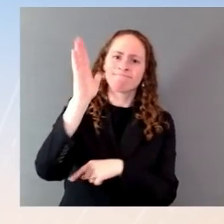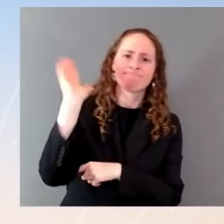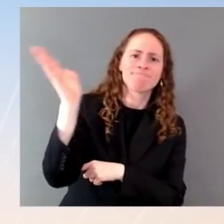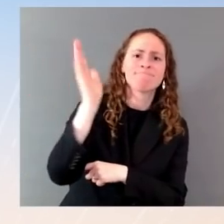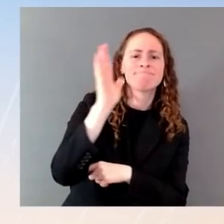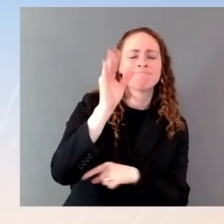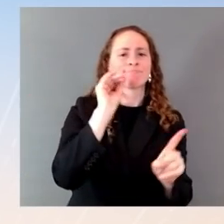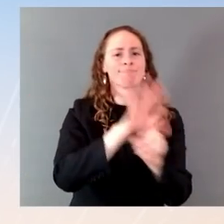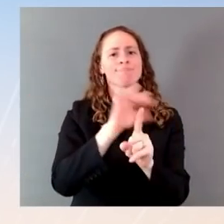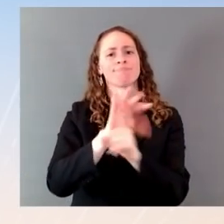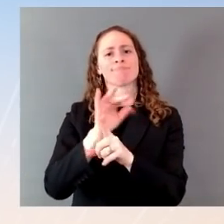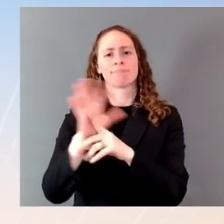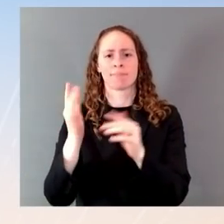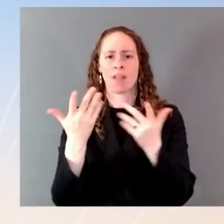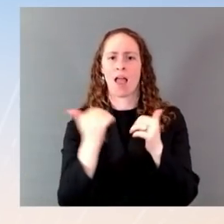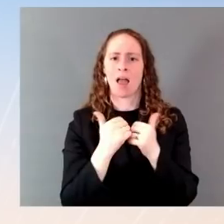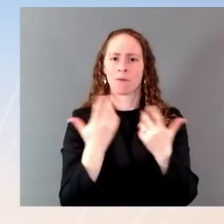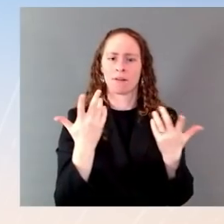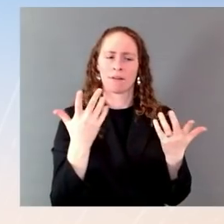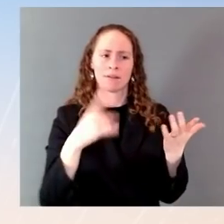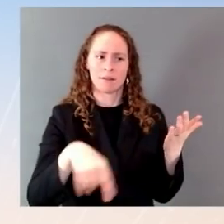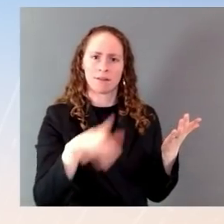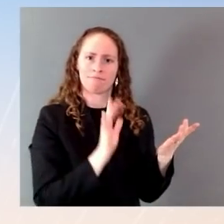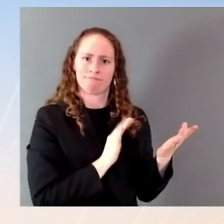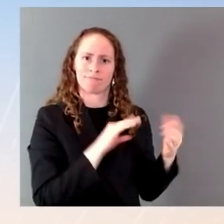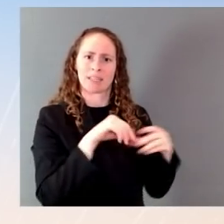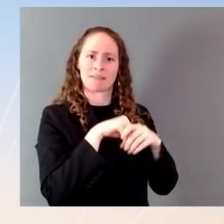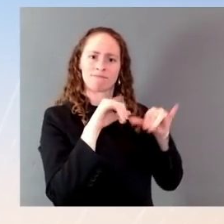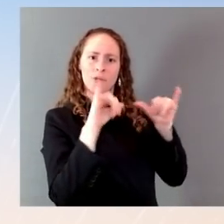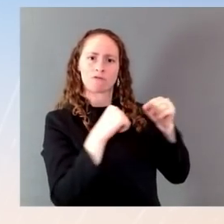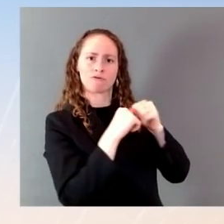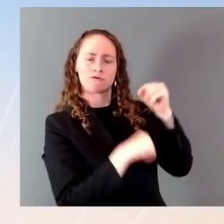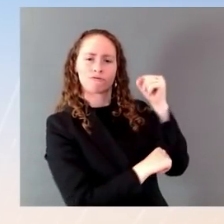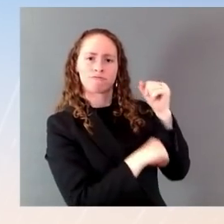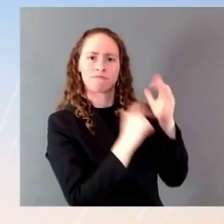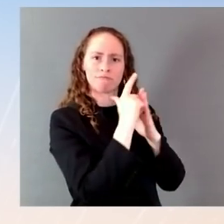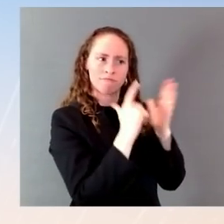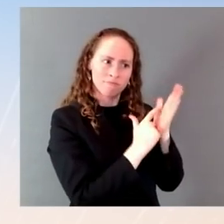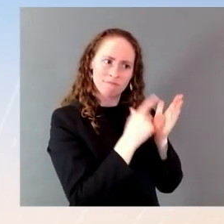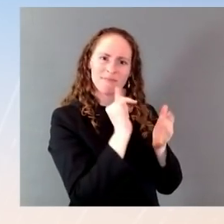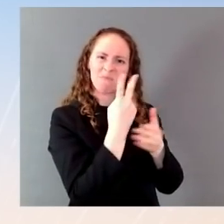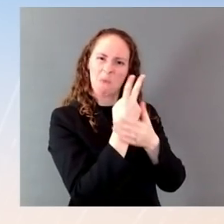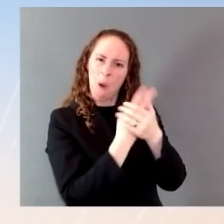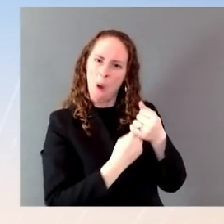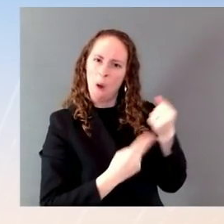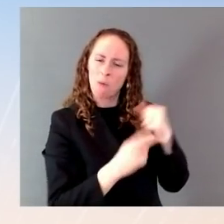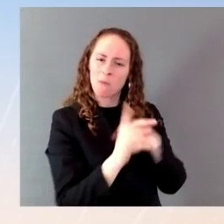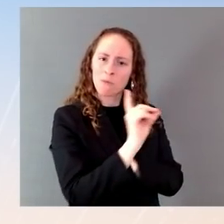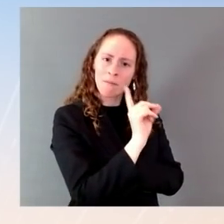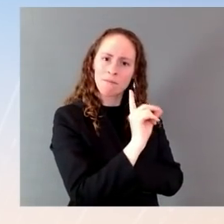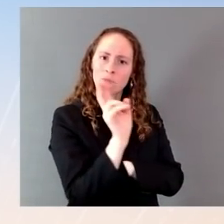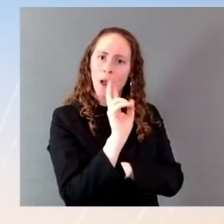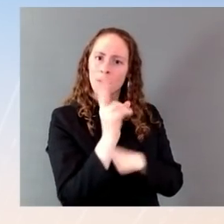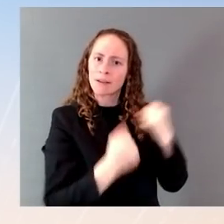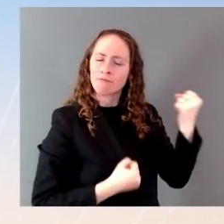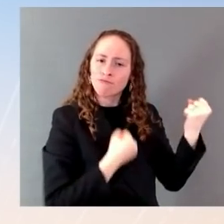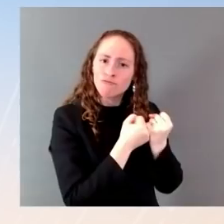upgrading public transit, replacing water infrastructure, and creating good-paying union jobs. The trip is a part of the President